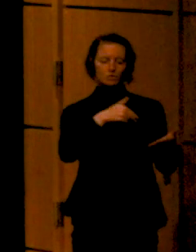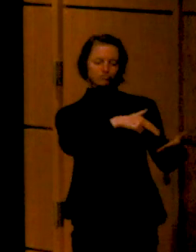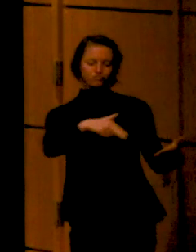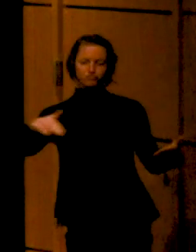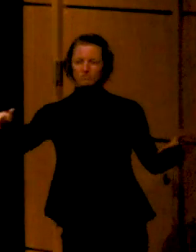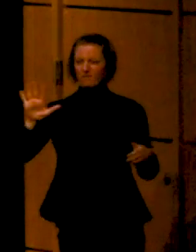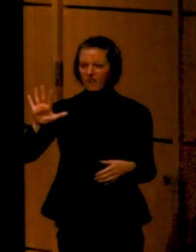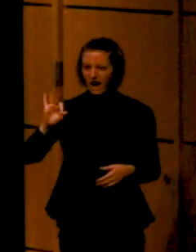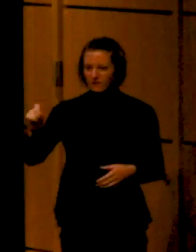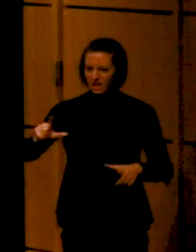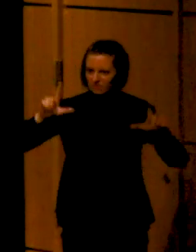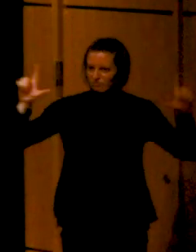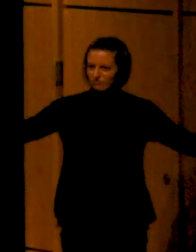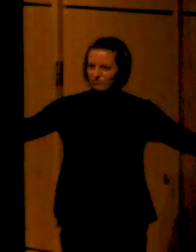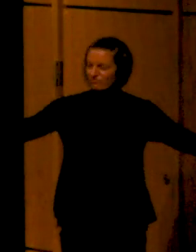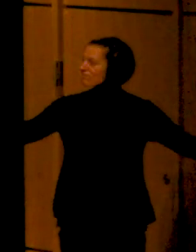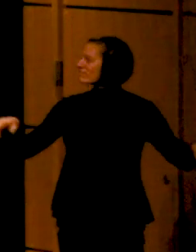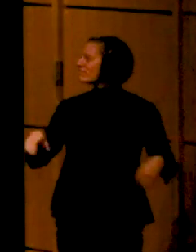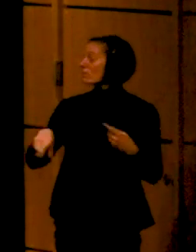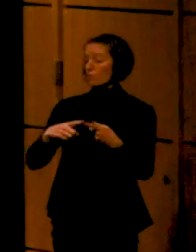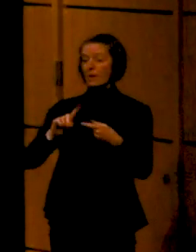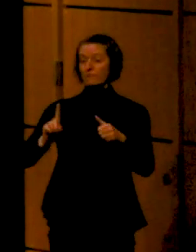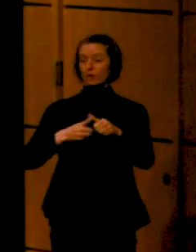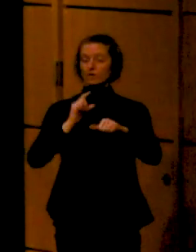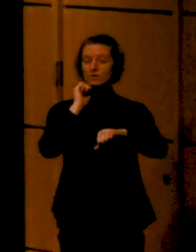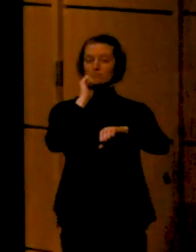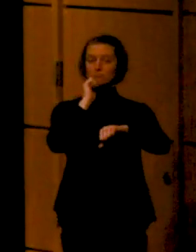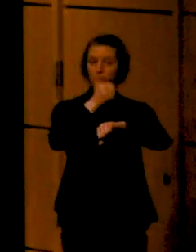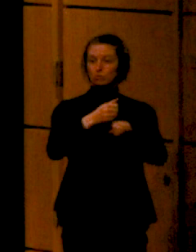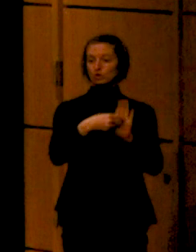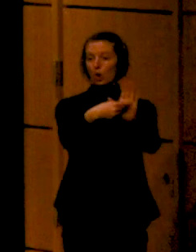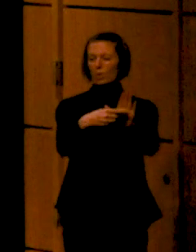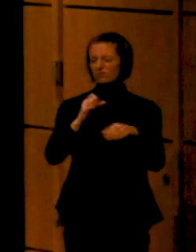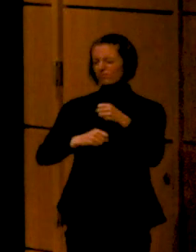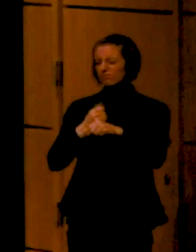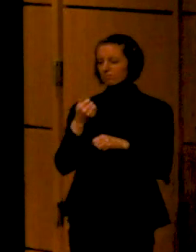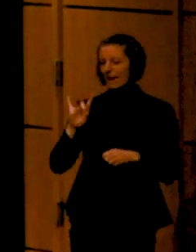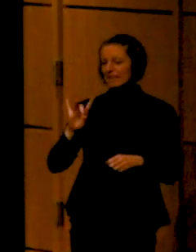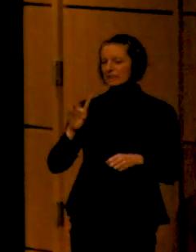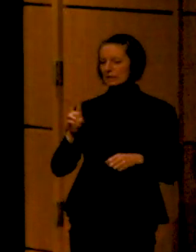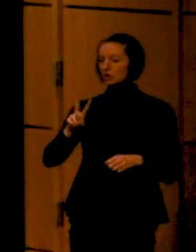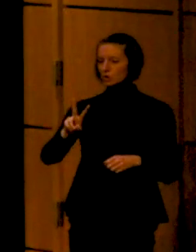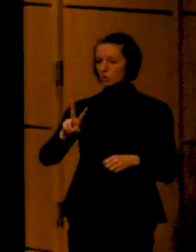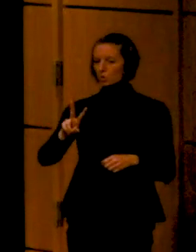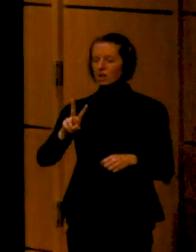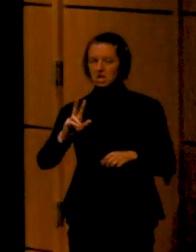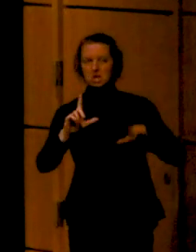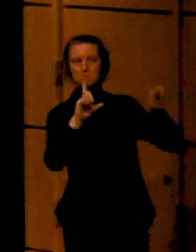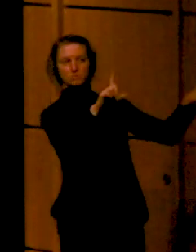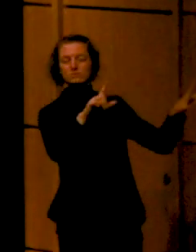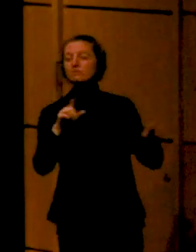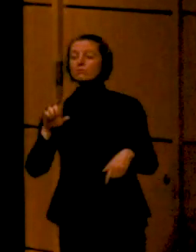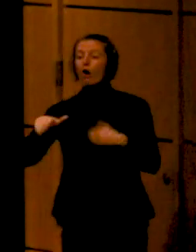And when it was first shown in 1862, in New York, every one of the critics, local critics